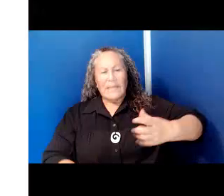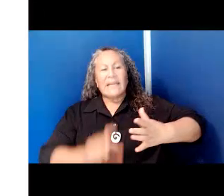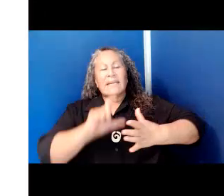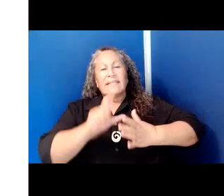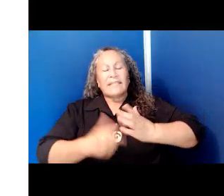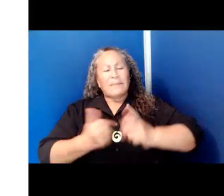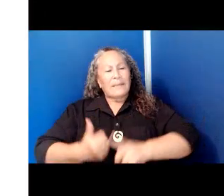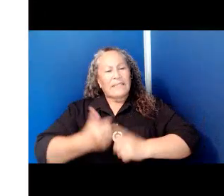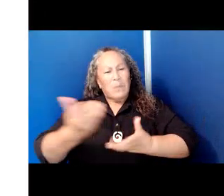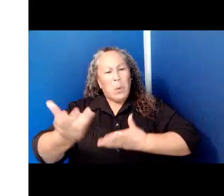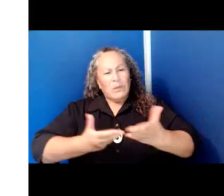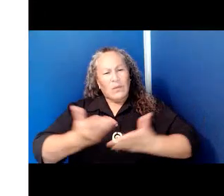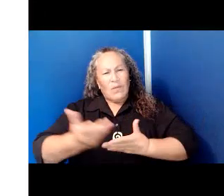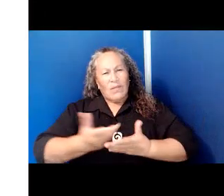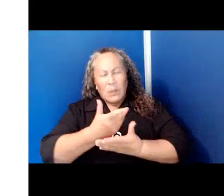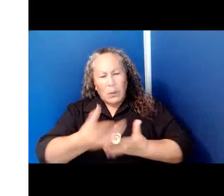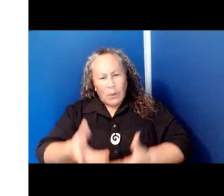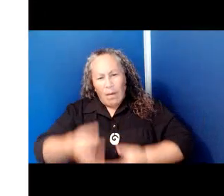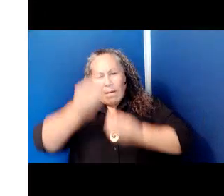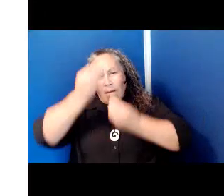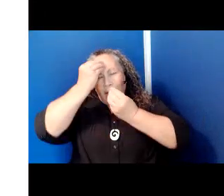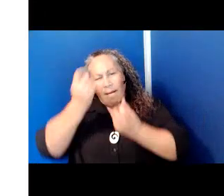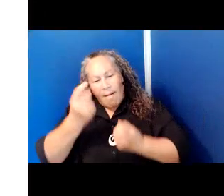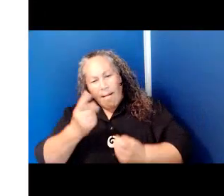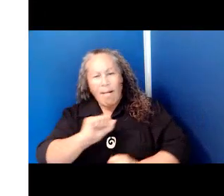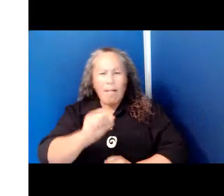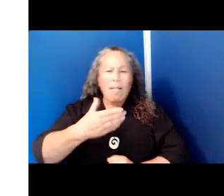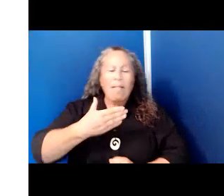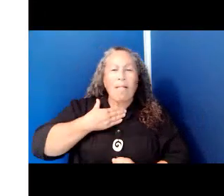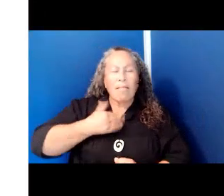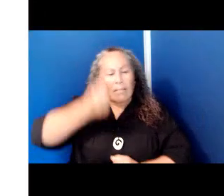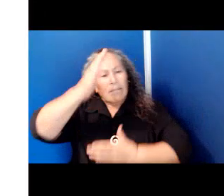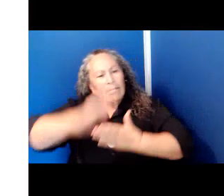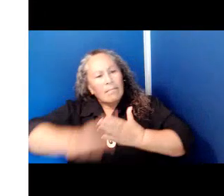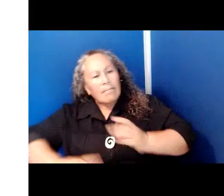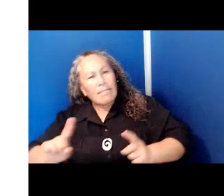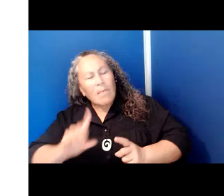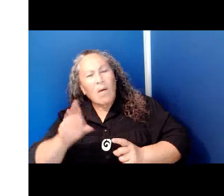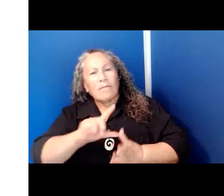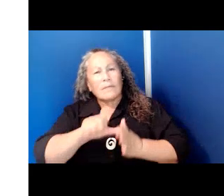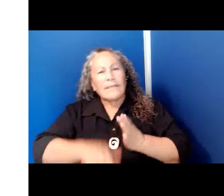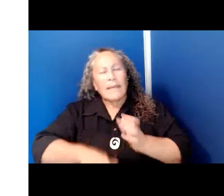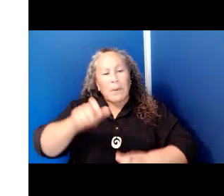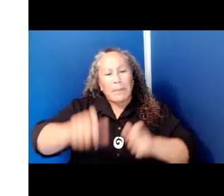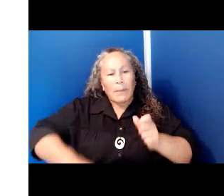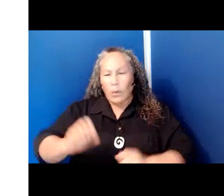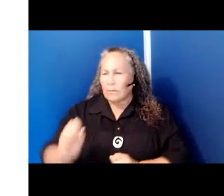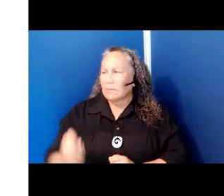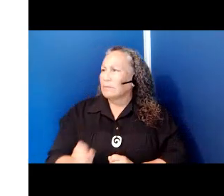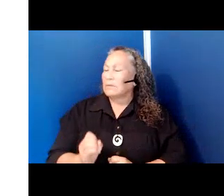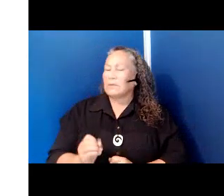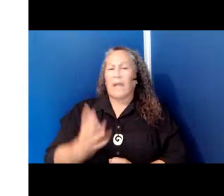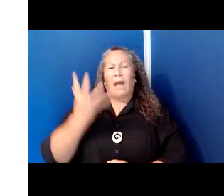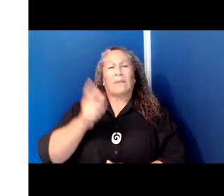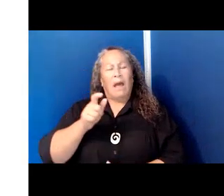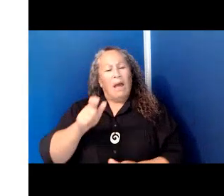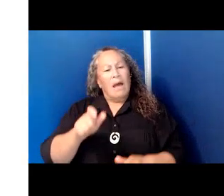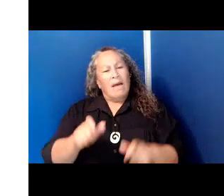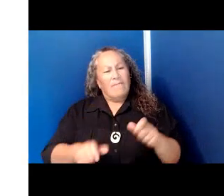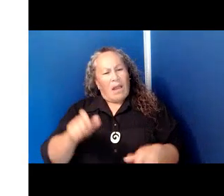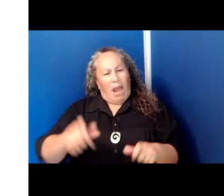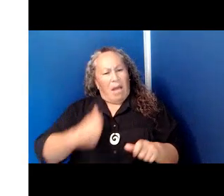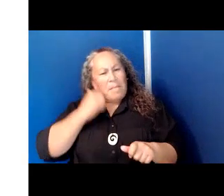understanding of the voices and experiences of disabled people tāngata whaikaha Māori within